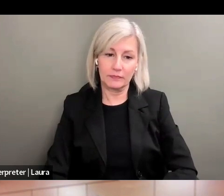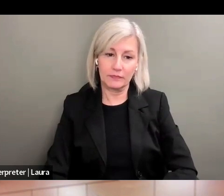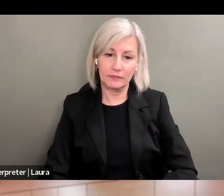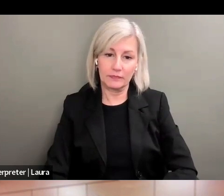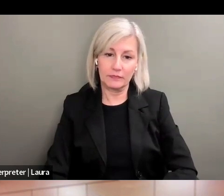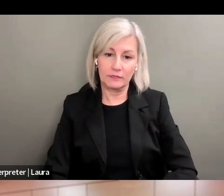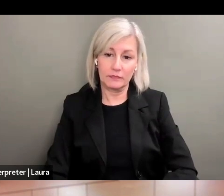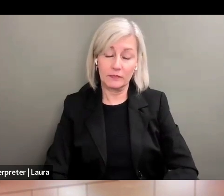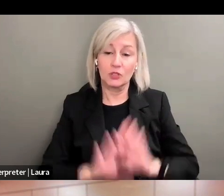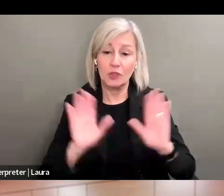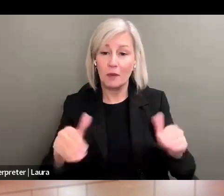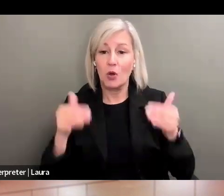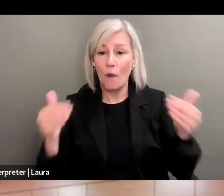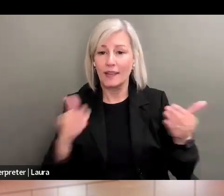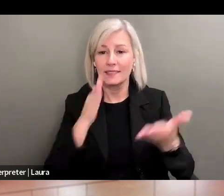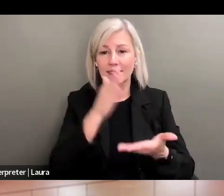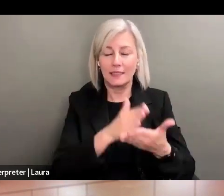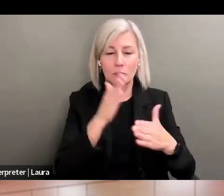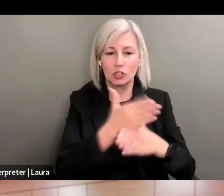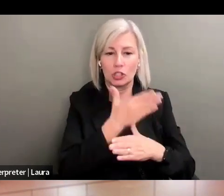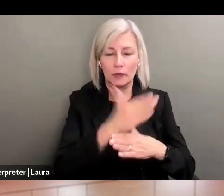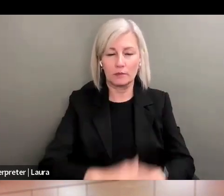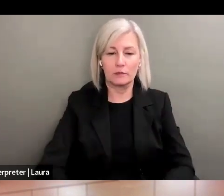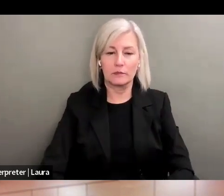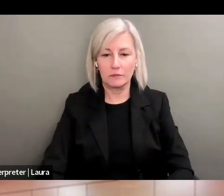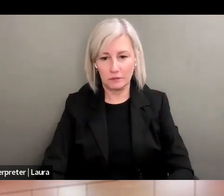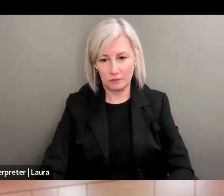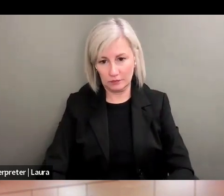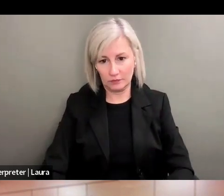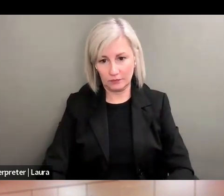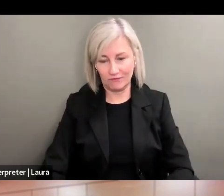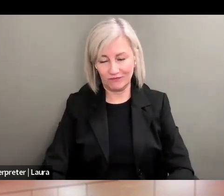I'm going to go ahead and stop sharing.